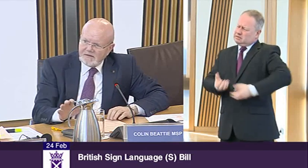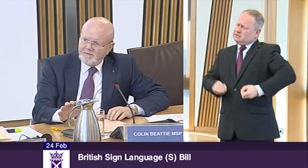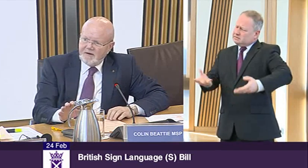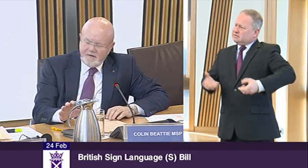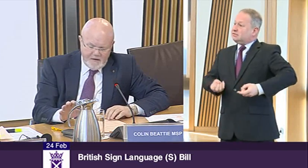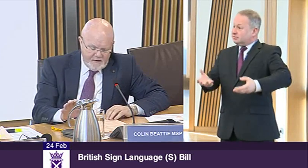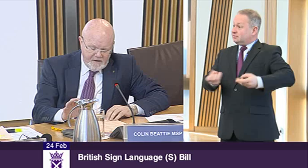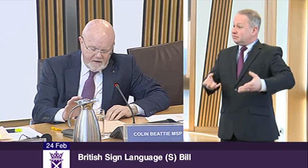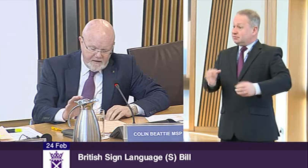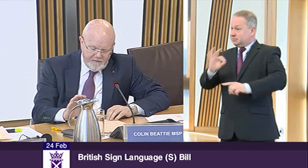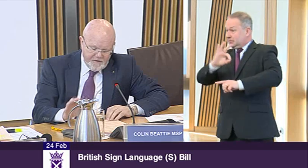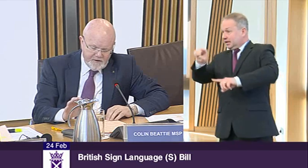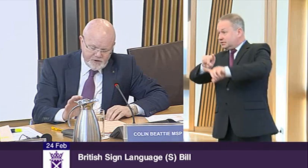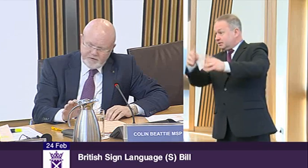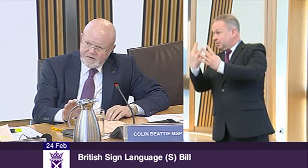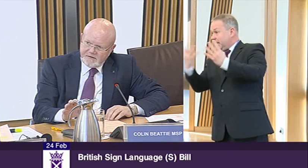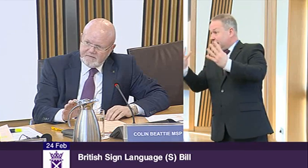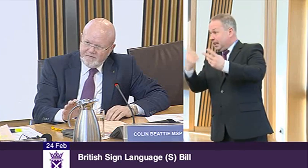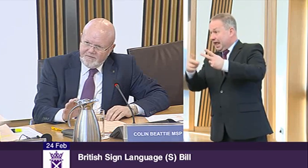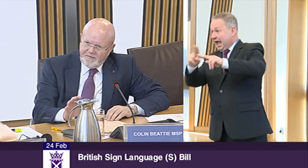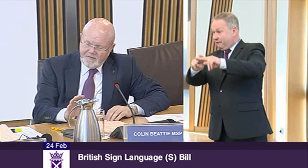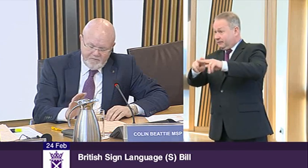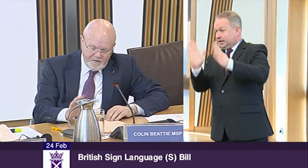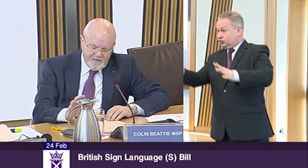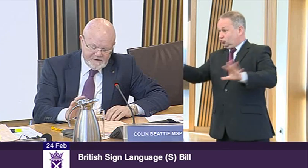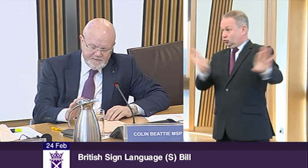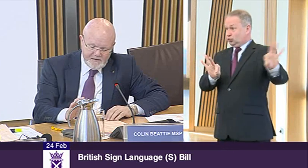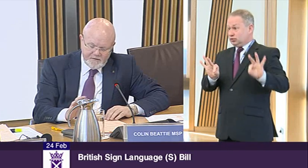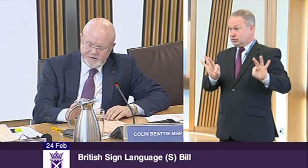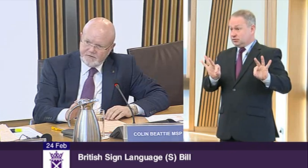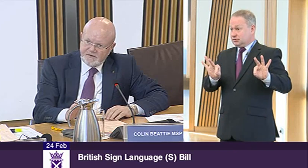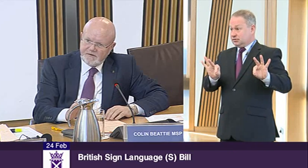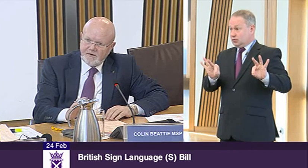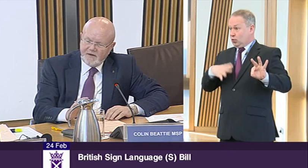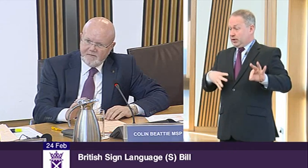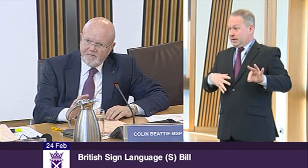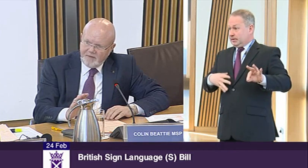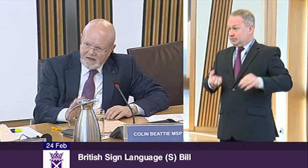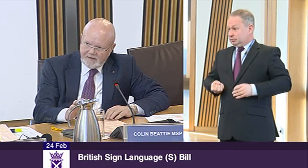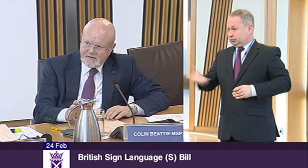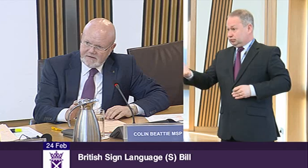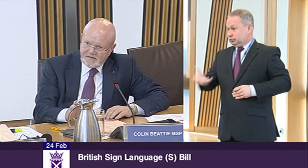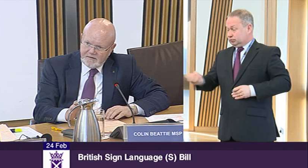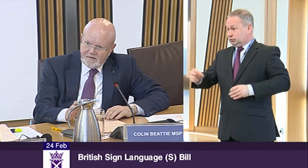If members of the panel had a choice, would they spend resources on developing plans or